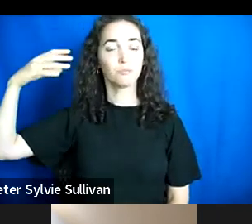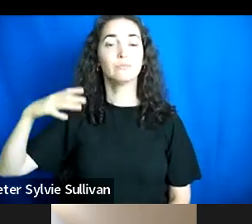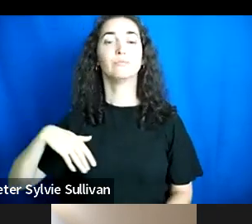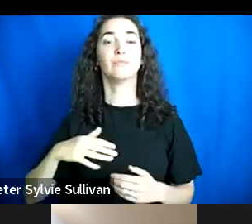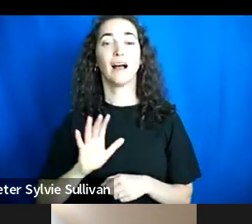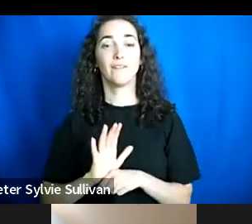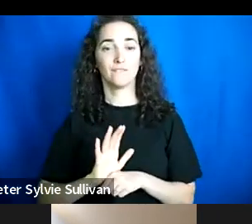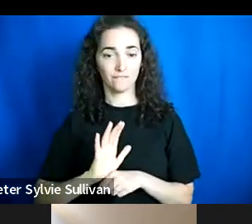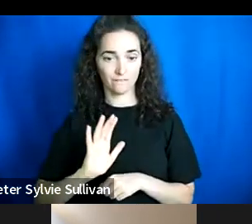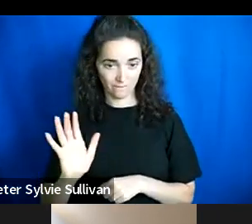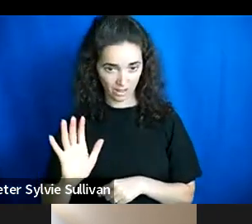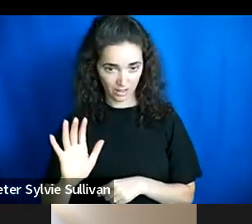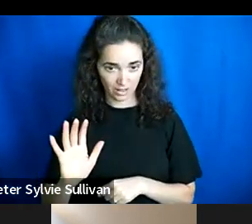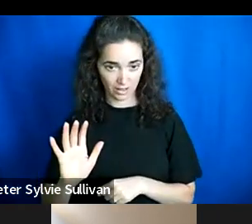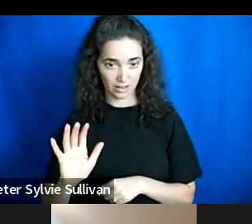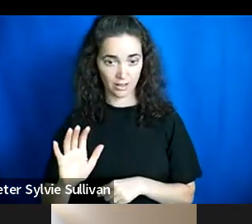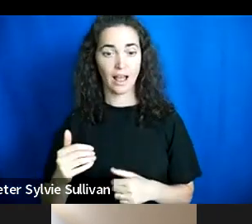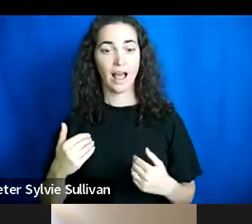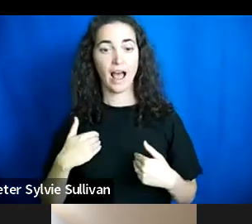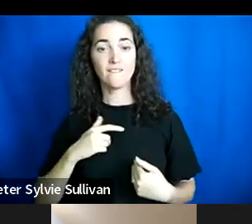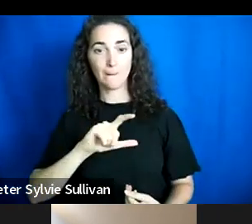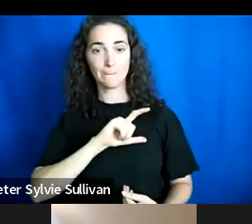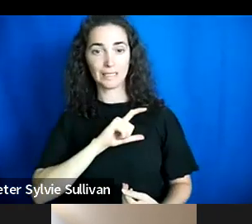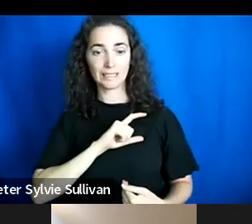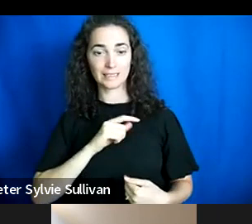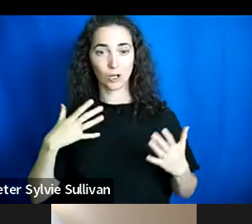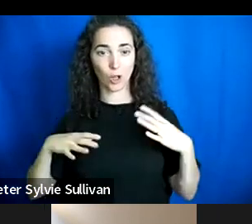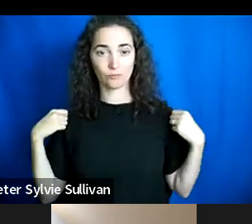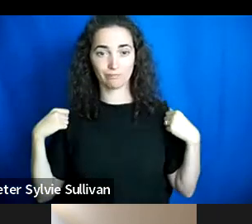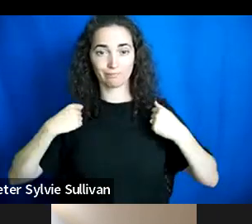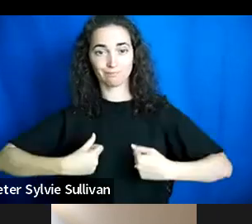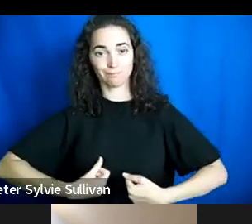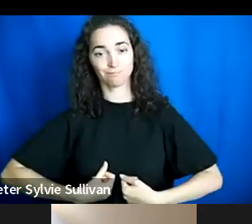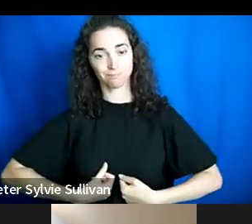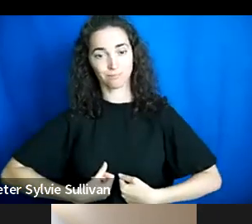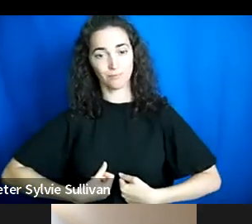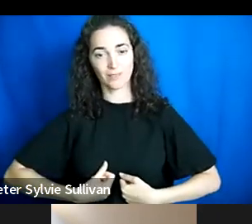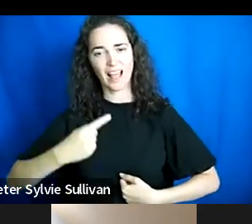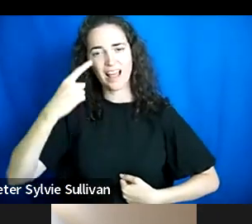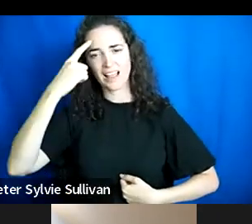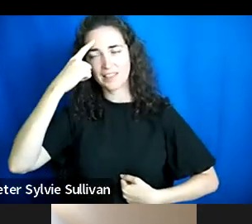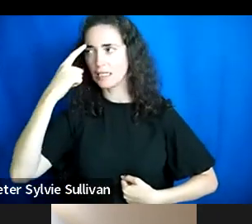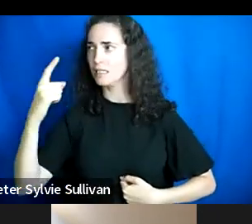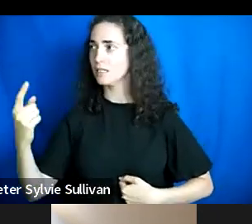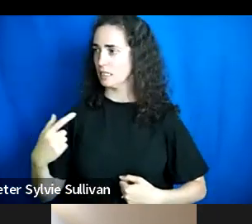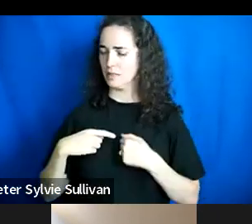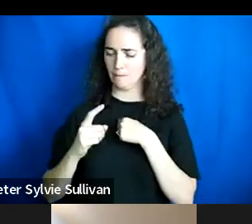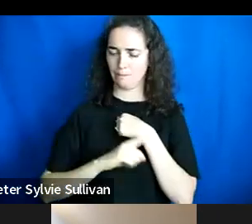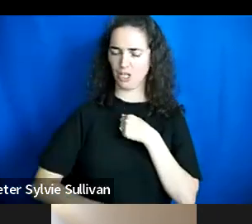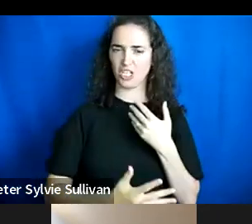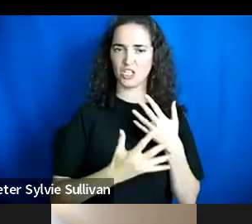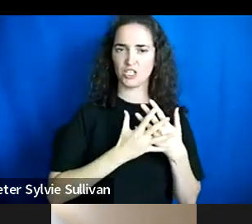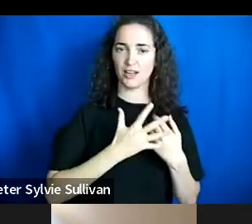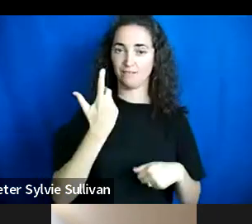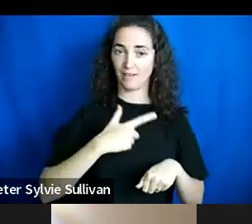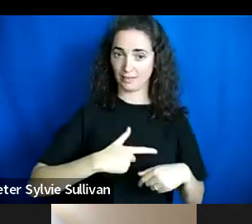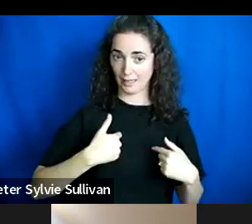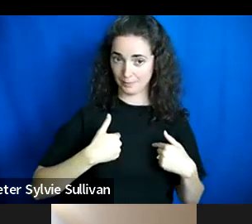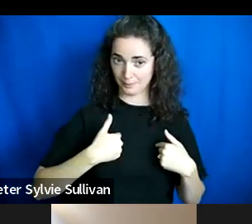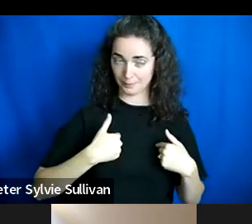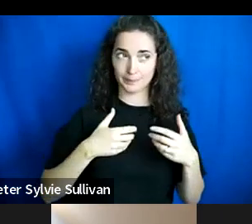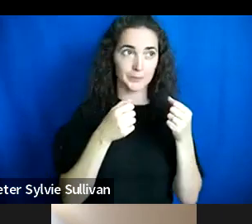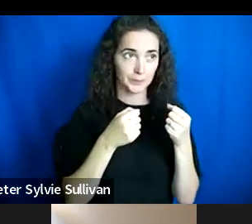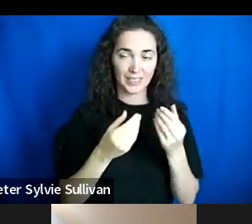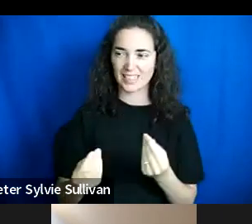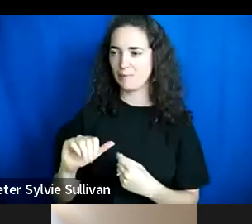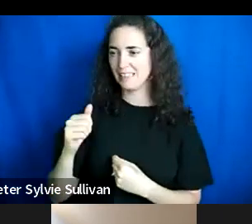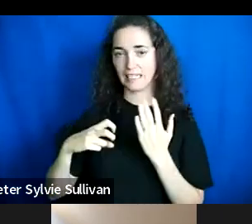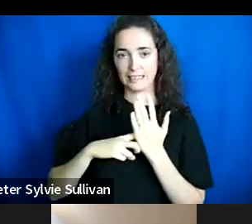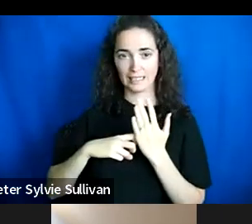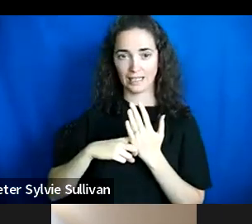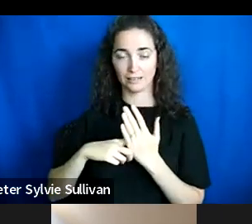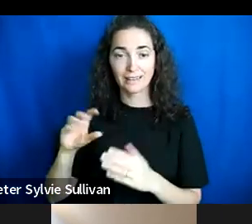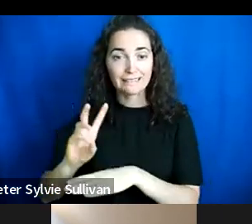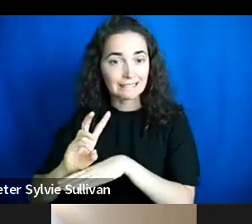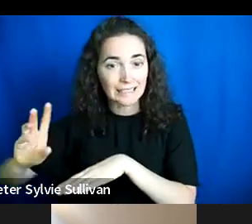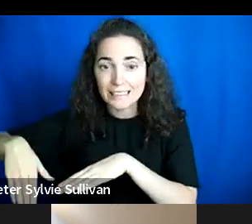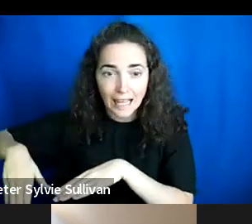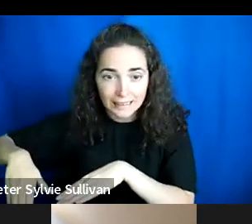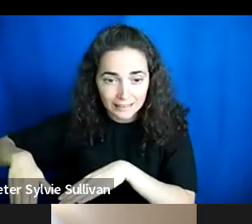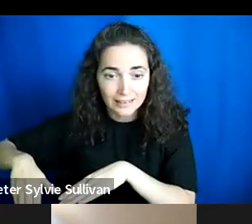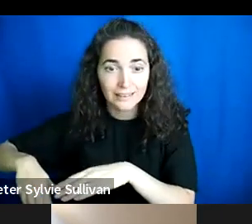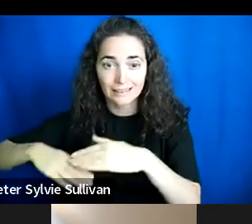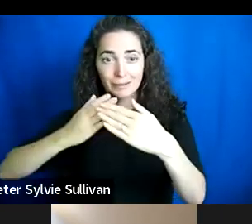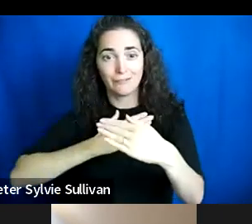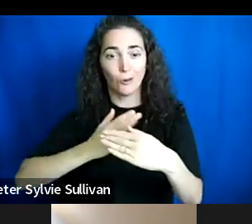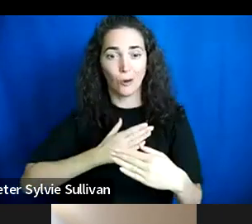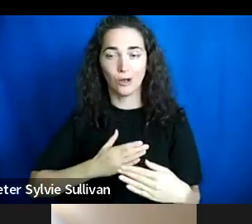o'clock. He had his police uniform costume. on, and I think he had put me in jail 5 times about 10 tickets, and this is all before 6 o'clock in the morning, and you know we have to go to work